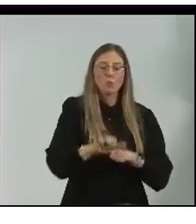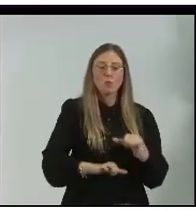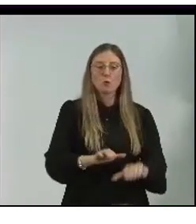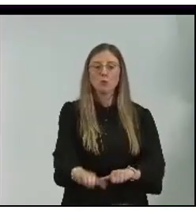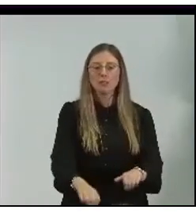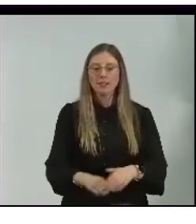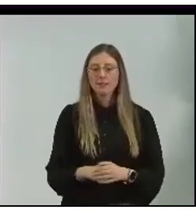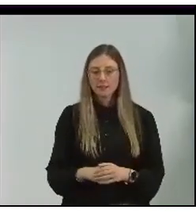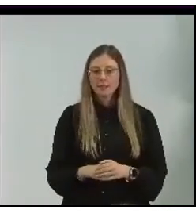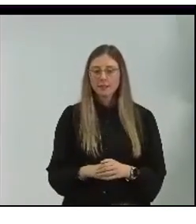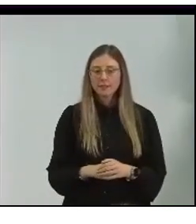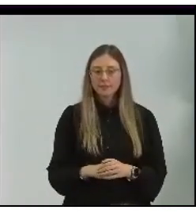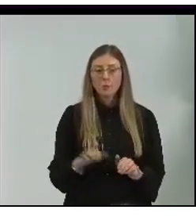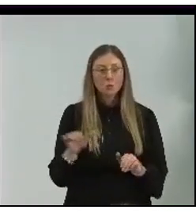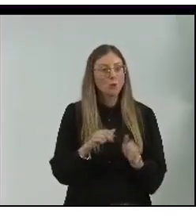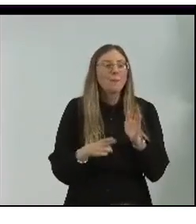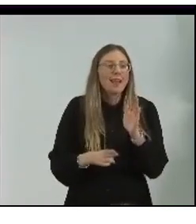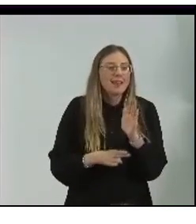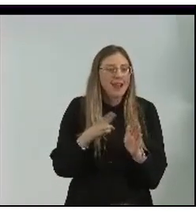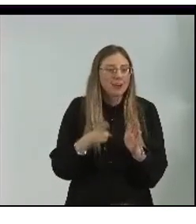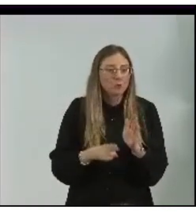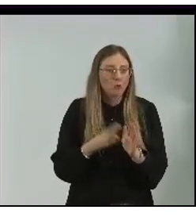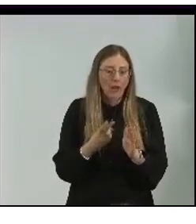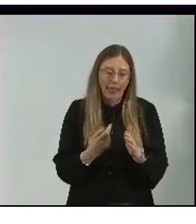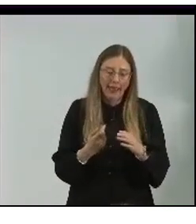So that should be a natural part of that creative process.